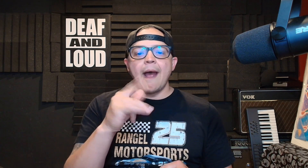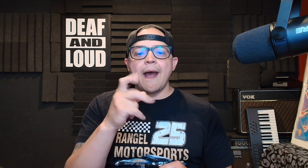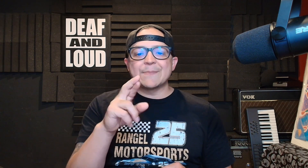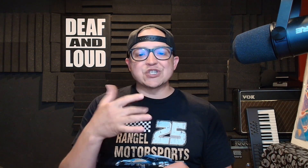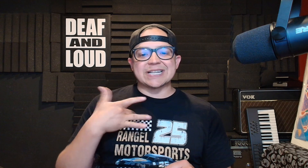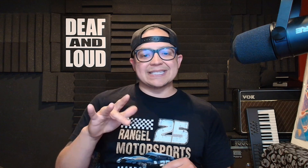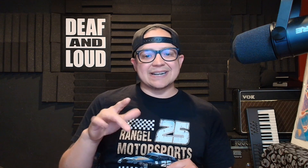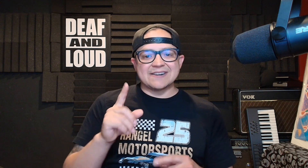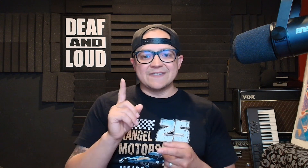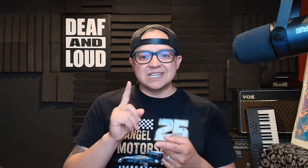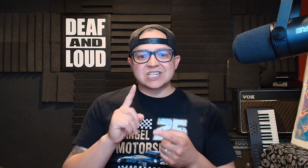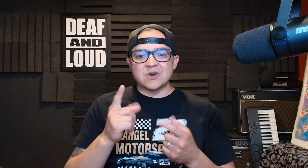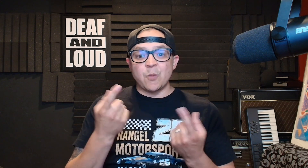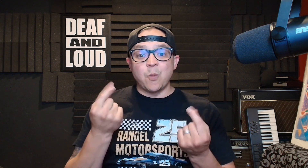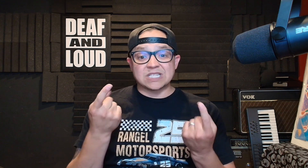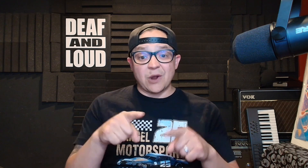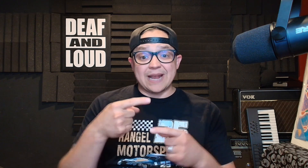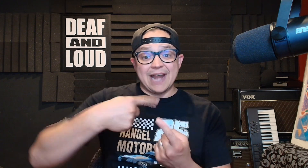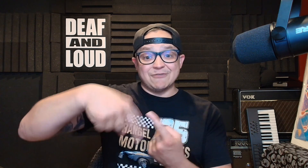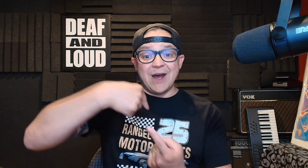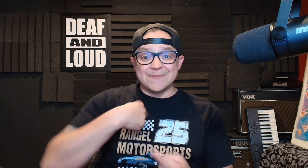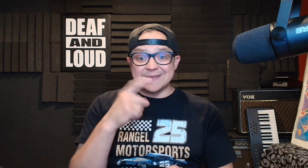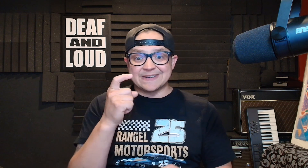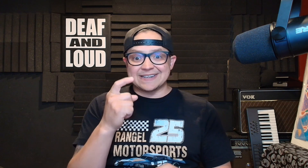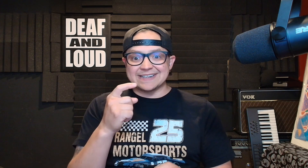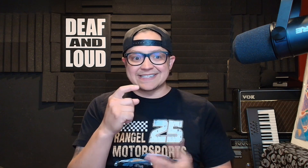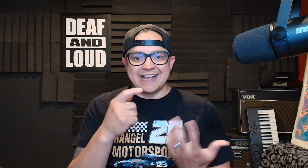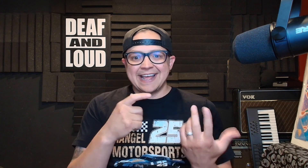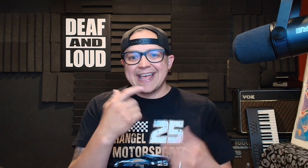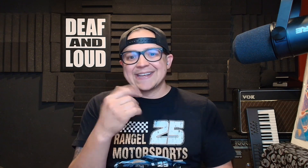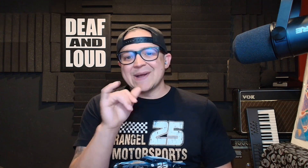hypersensitive to what's going on around me because, you know,